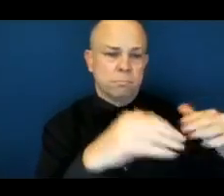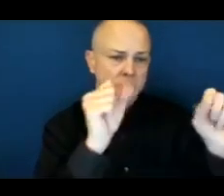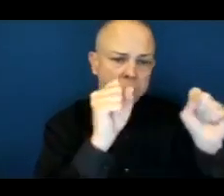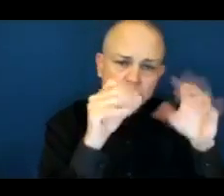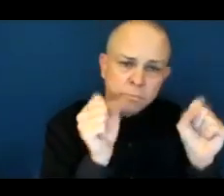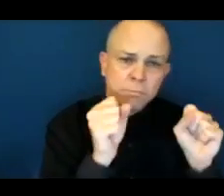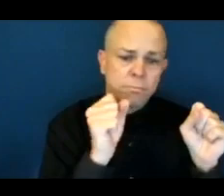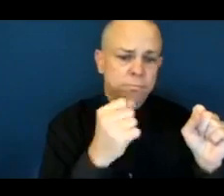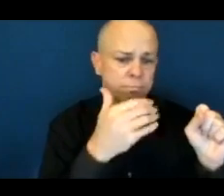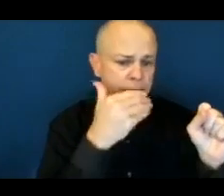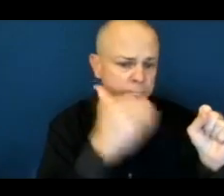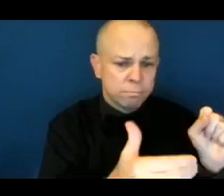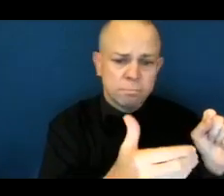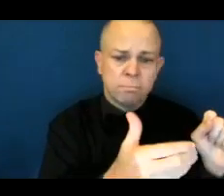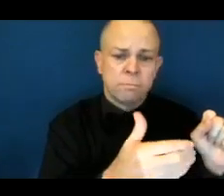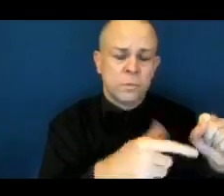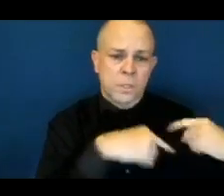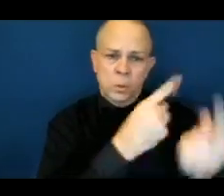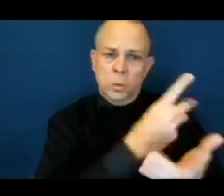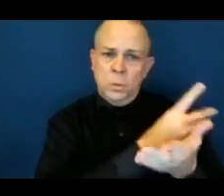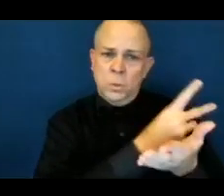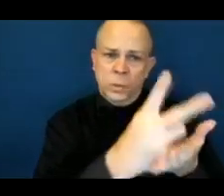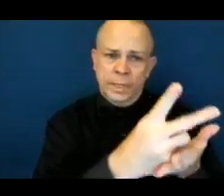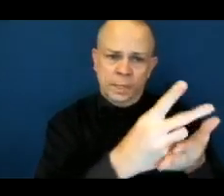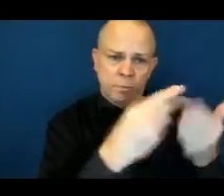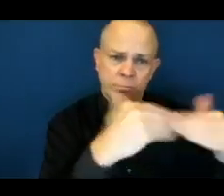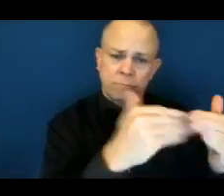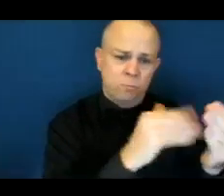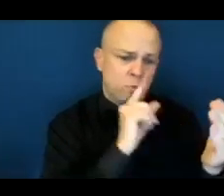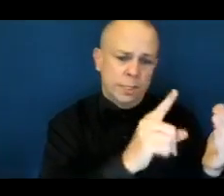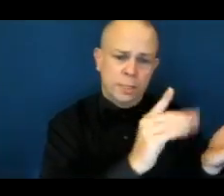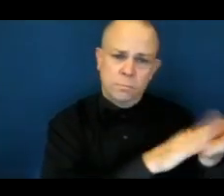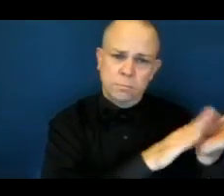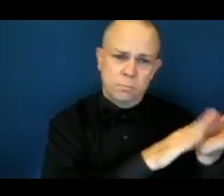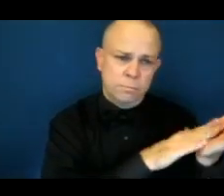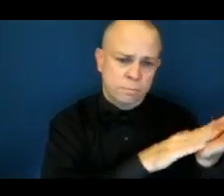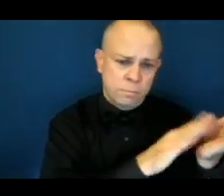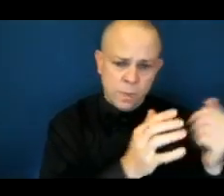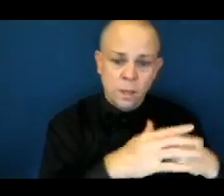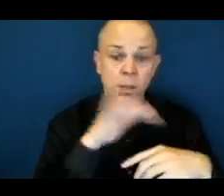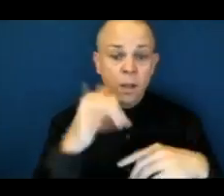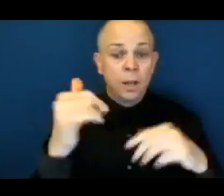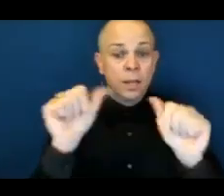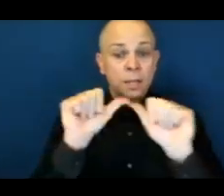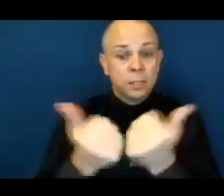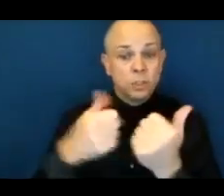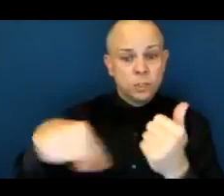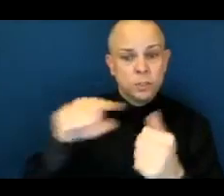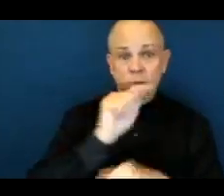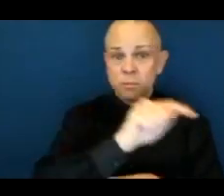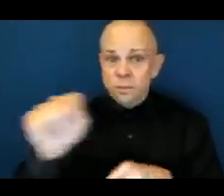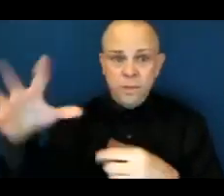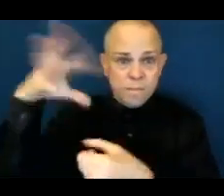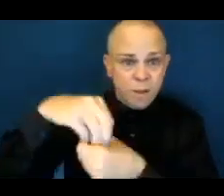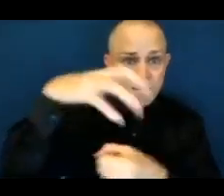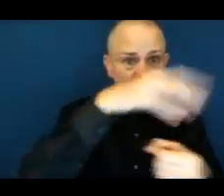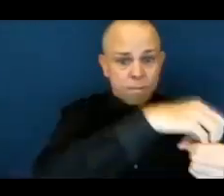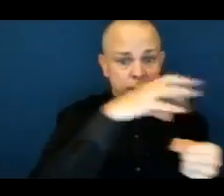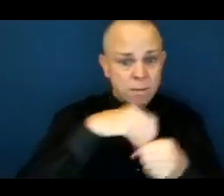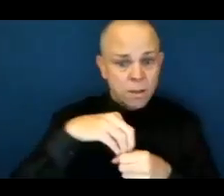and i think for the agencies especially have done a an outstanding job